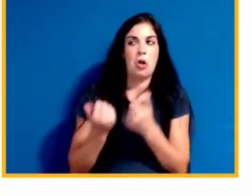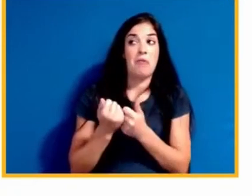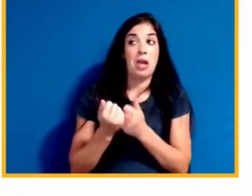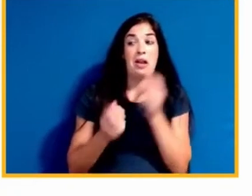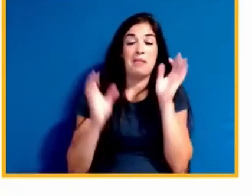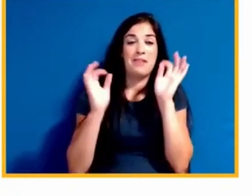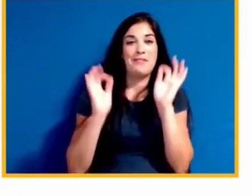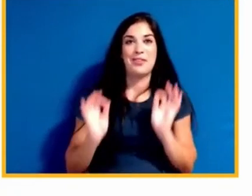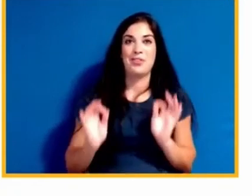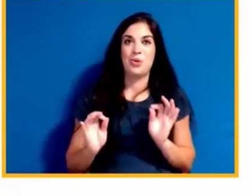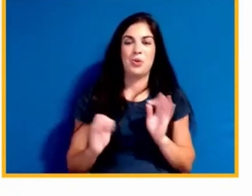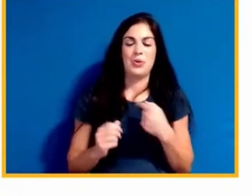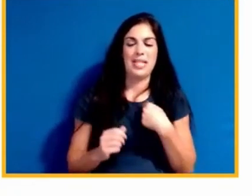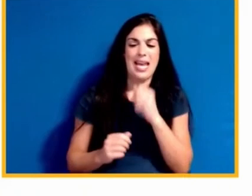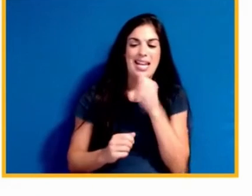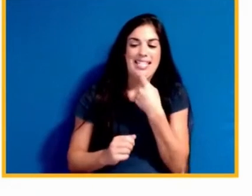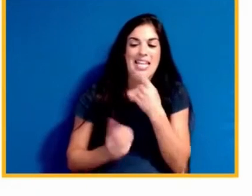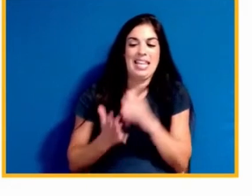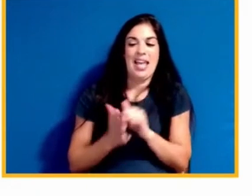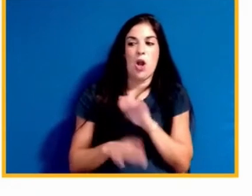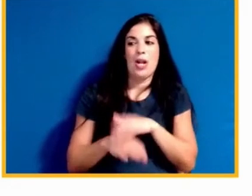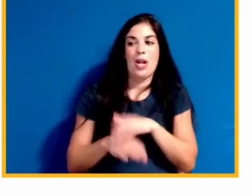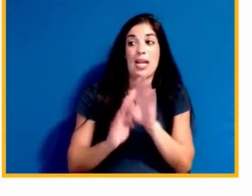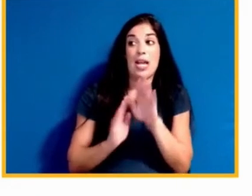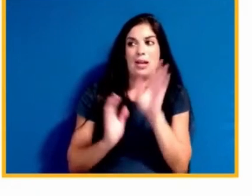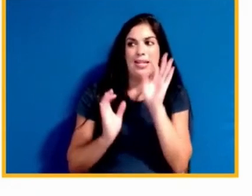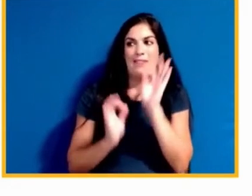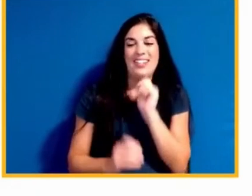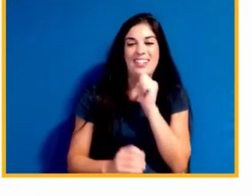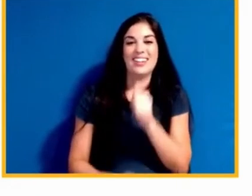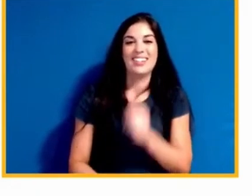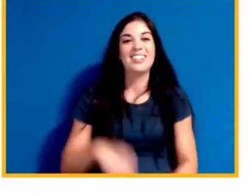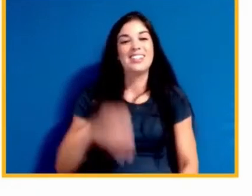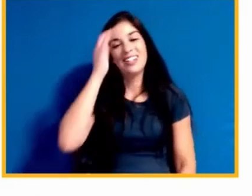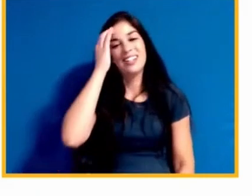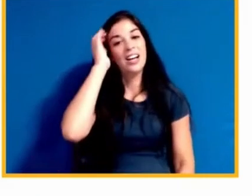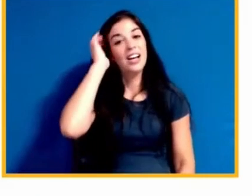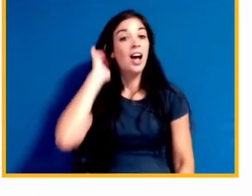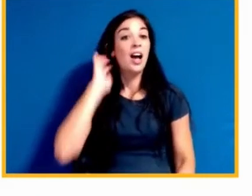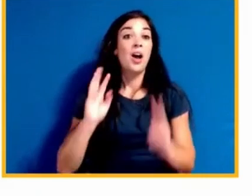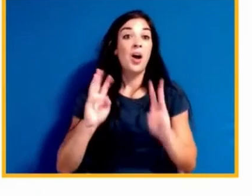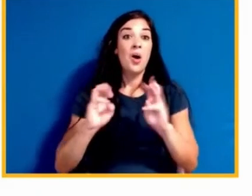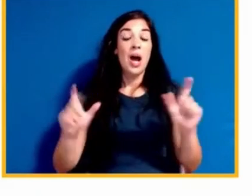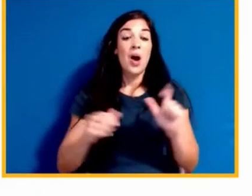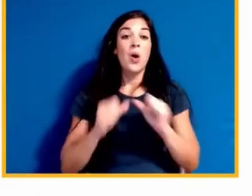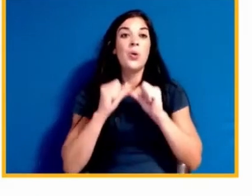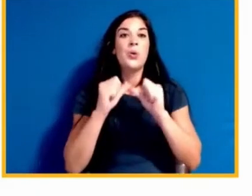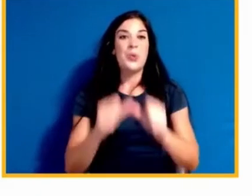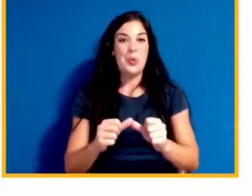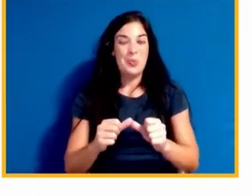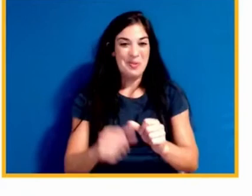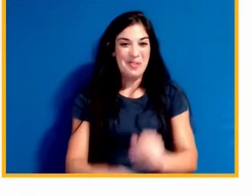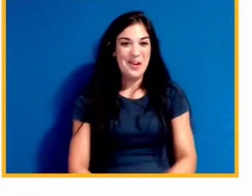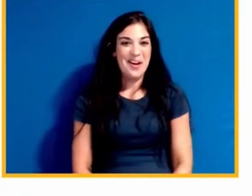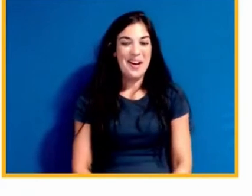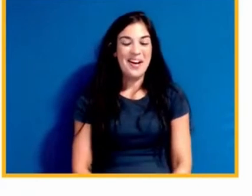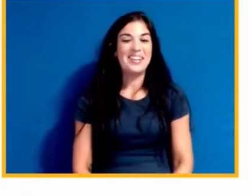Zeke doesn't do that on camera, definitely not. Well, we can move on from fanboying over fursuiters to